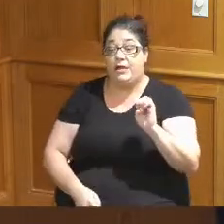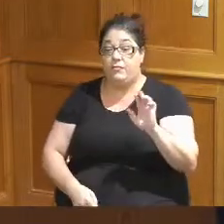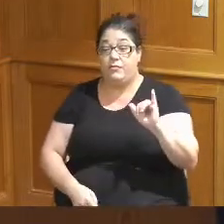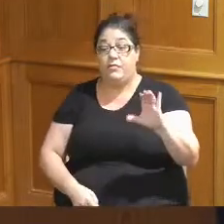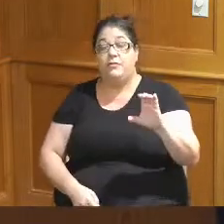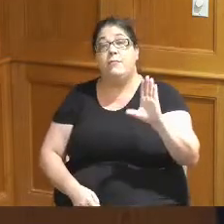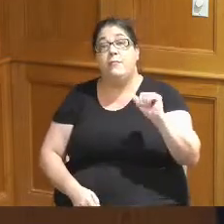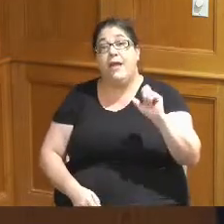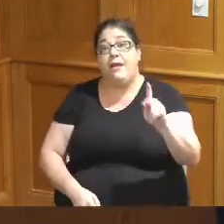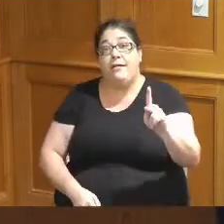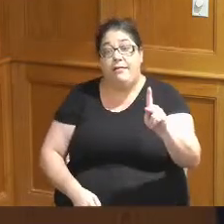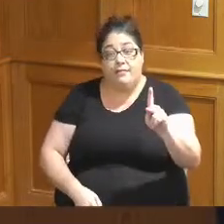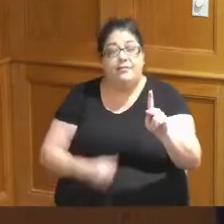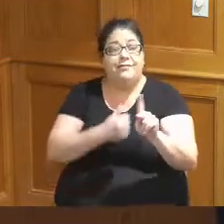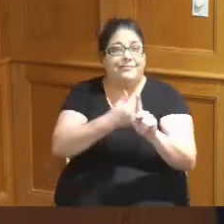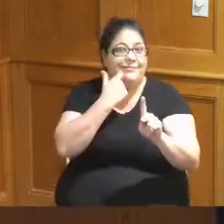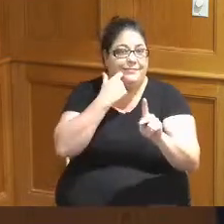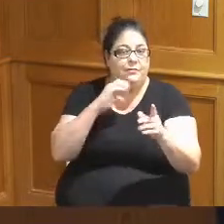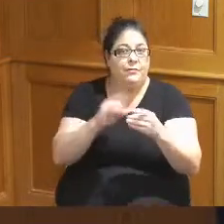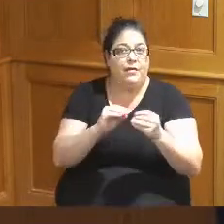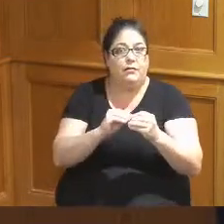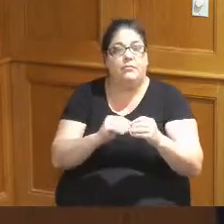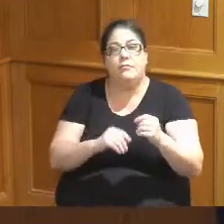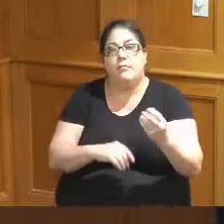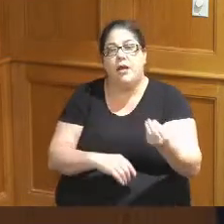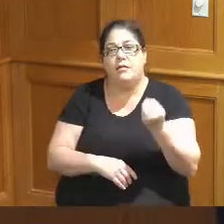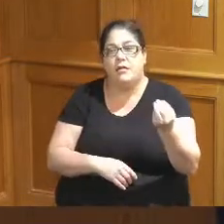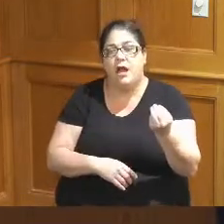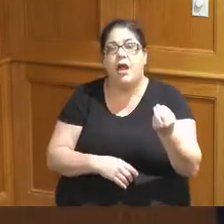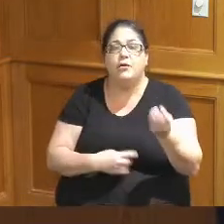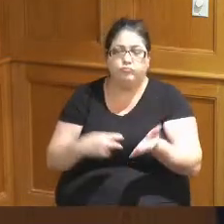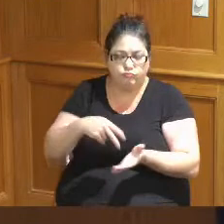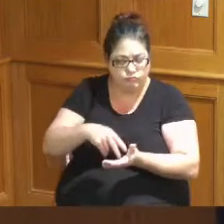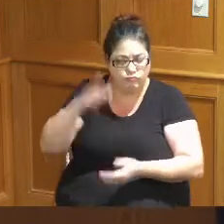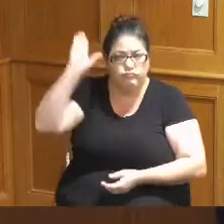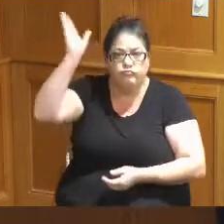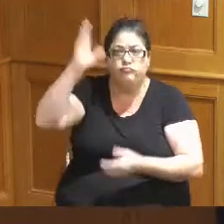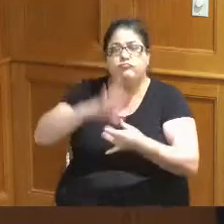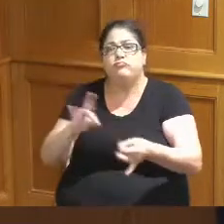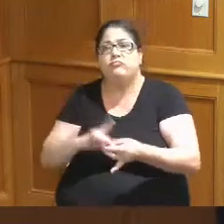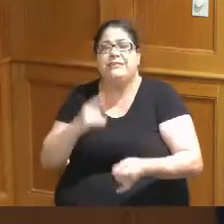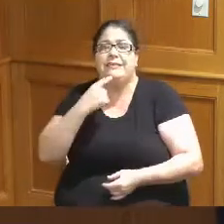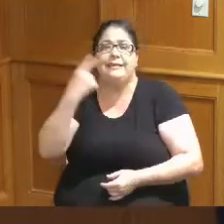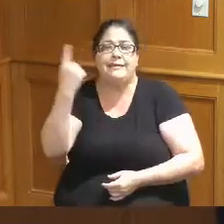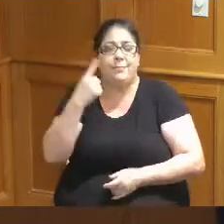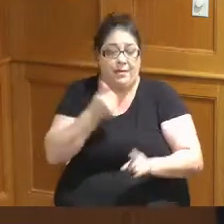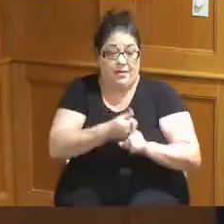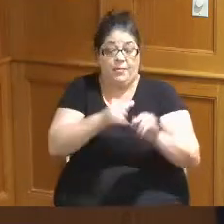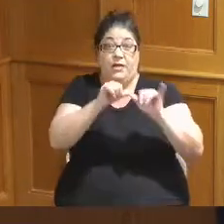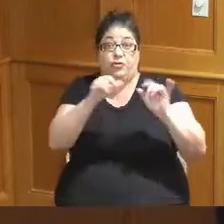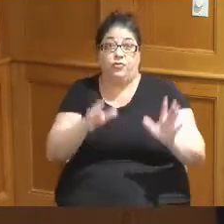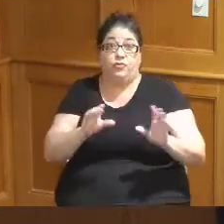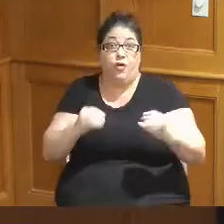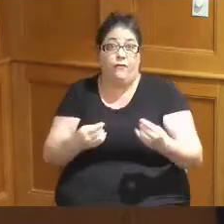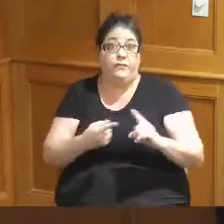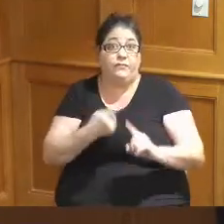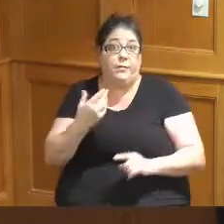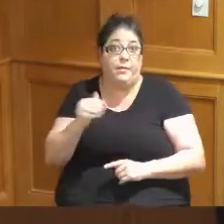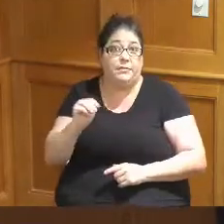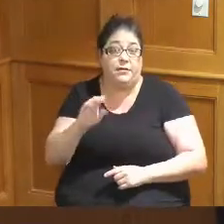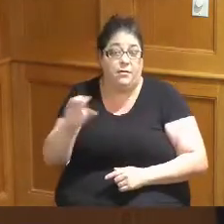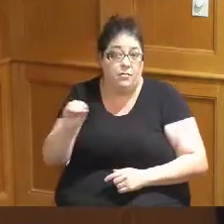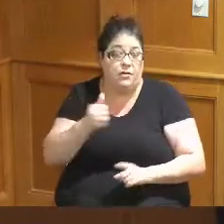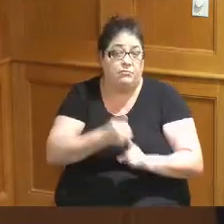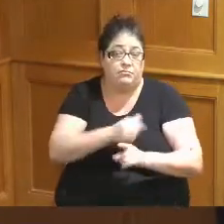on Monday and was speaking up as well as the Engineers office on the project as well but